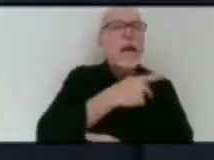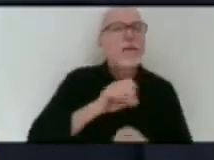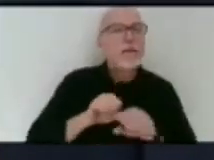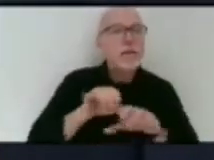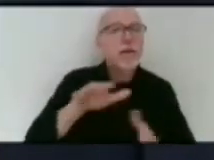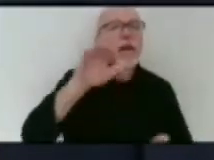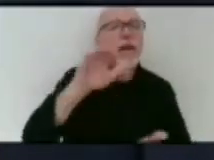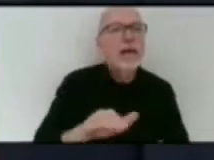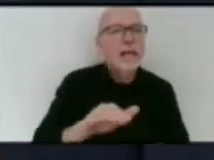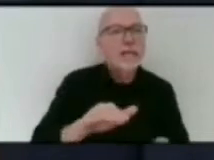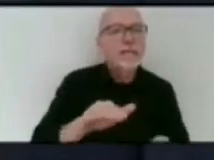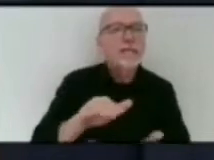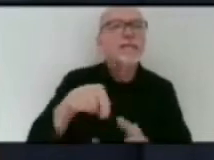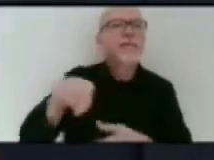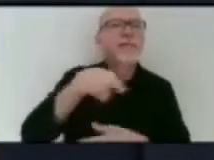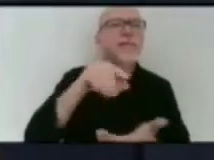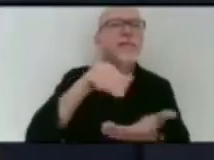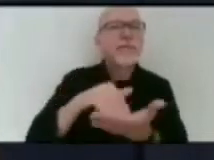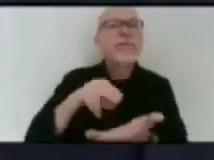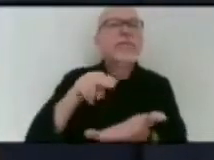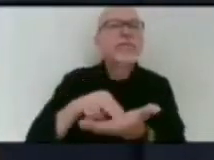hospitalization and their treatment inside.